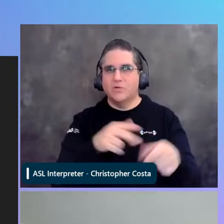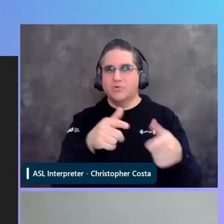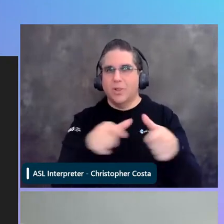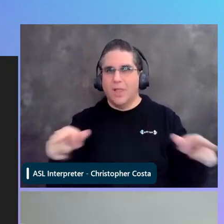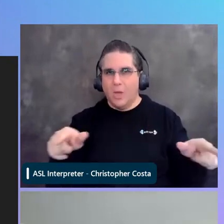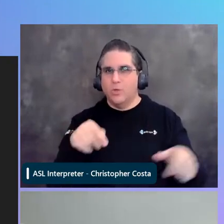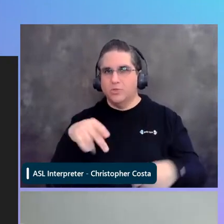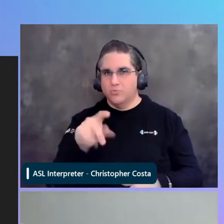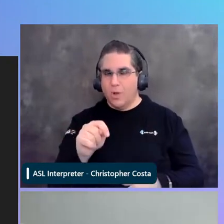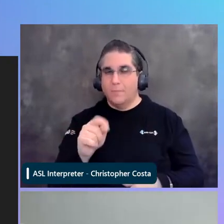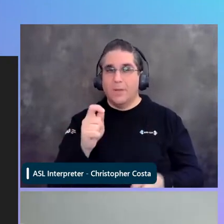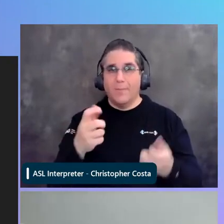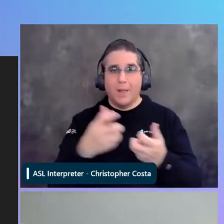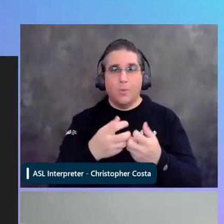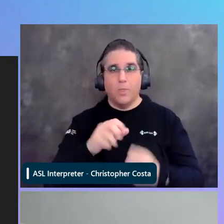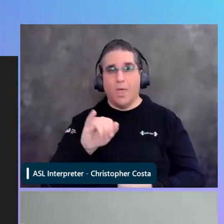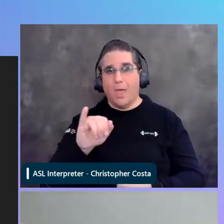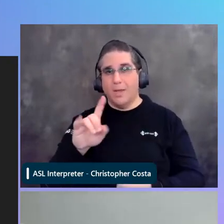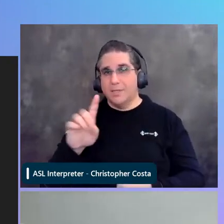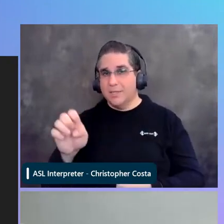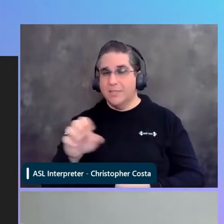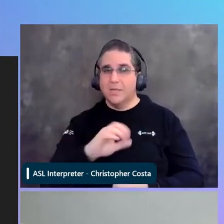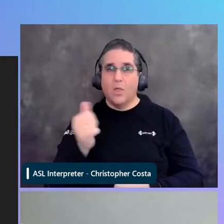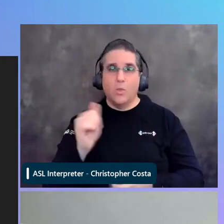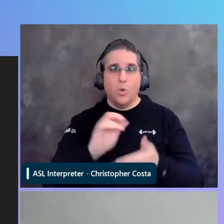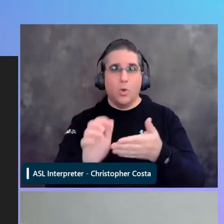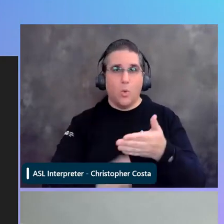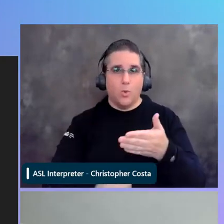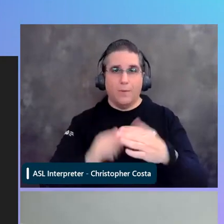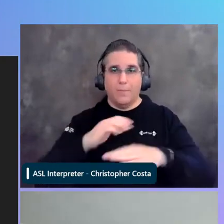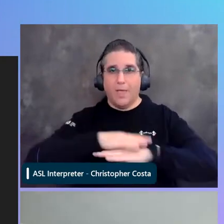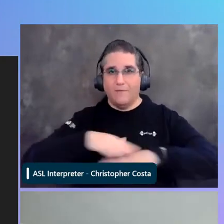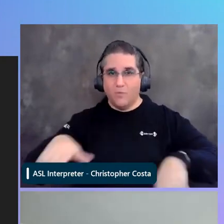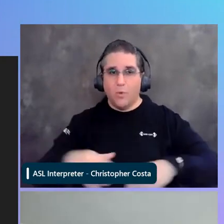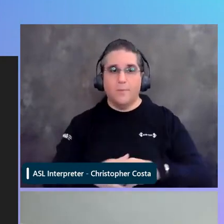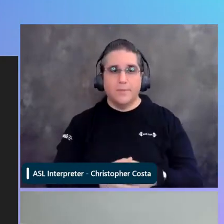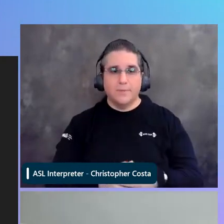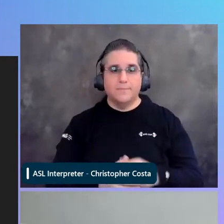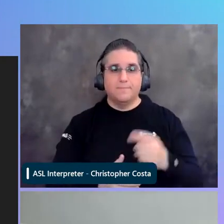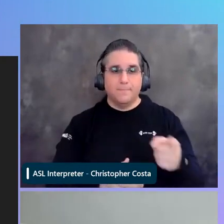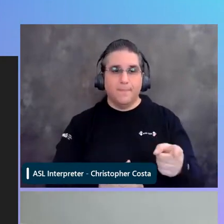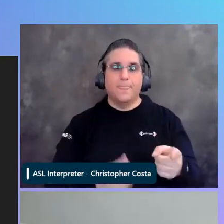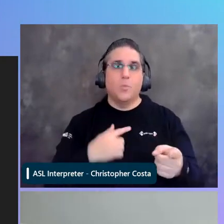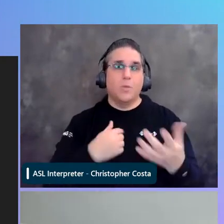popular Ides and coding platforms. GitHub Copilot